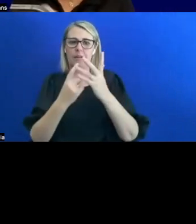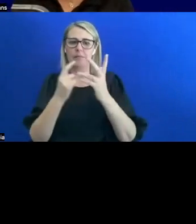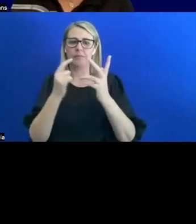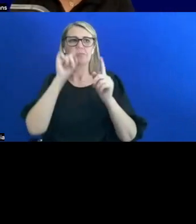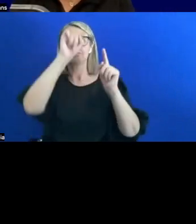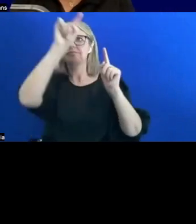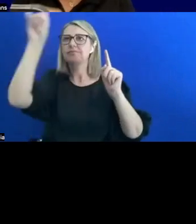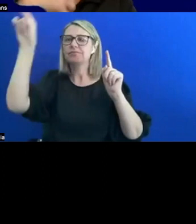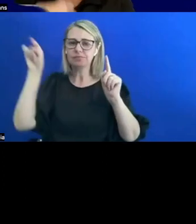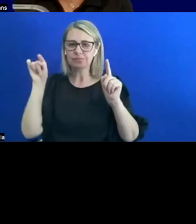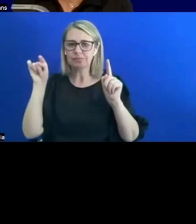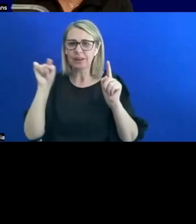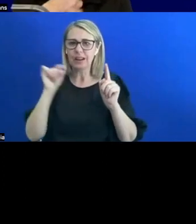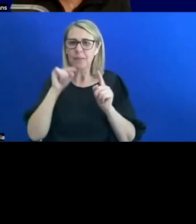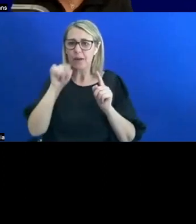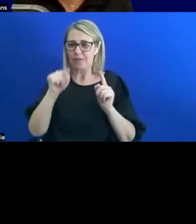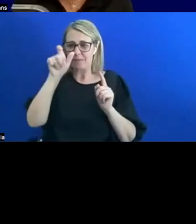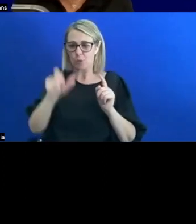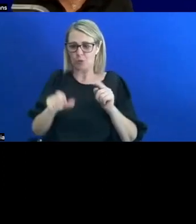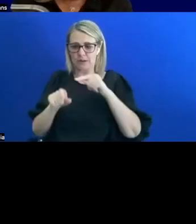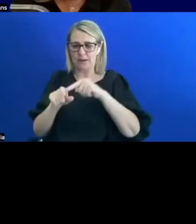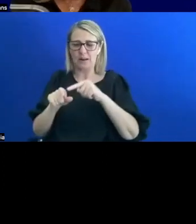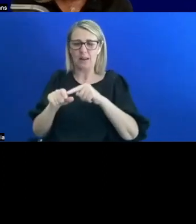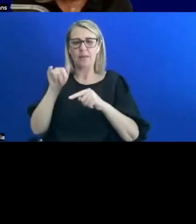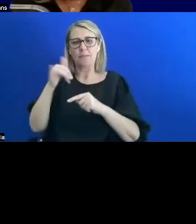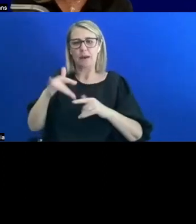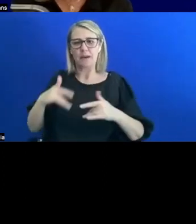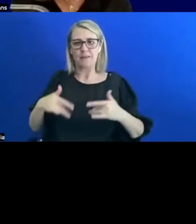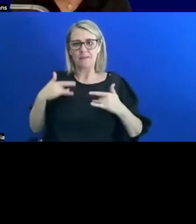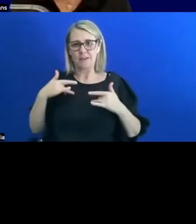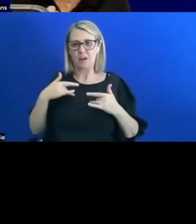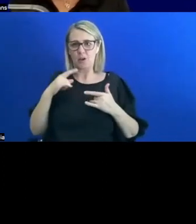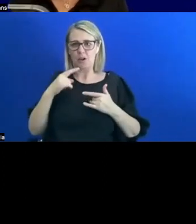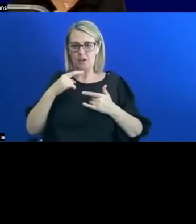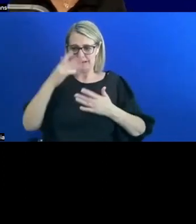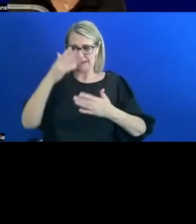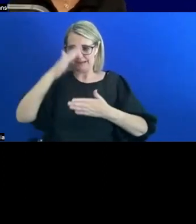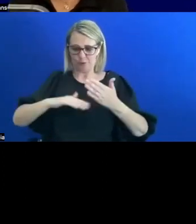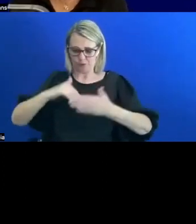but that individual may be experiencing what's happening internally and so we may see some